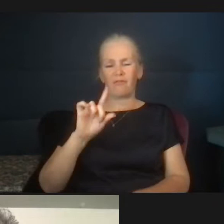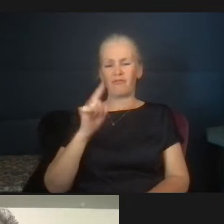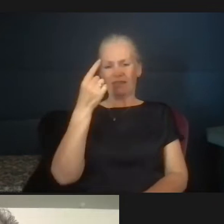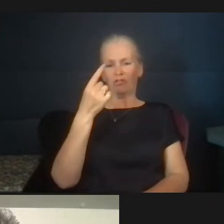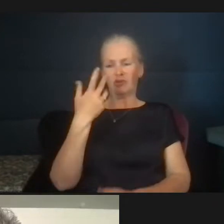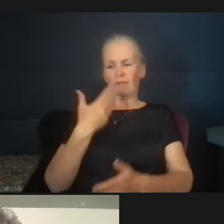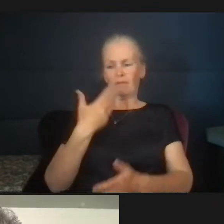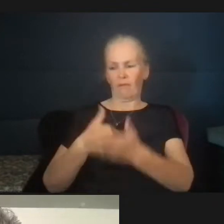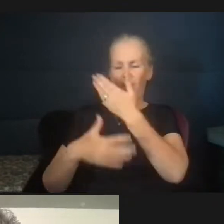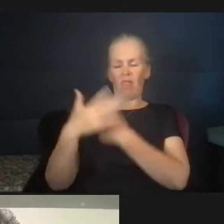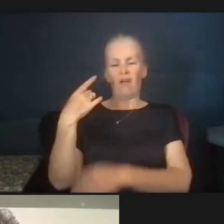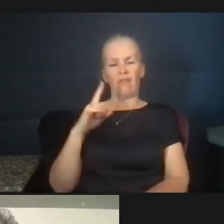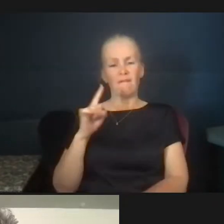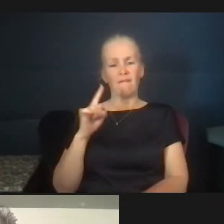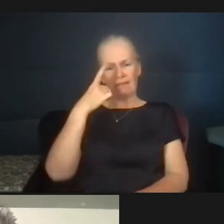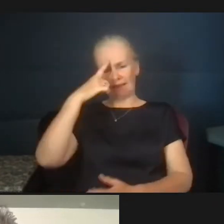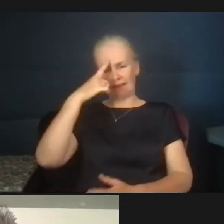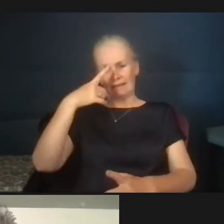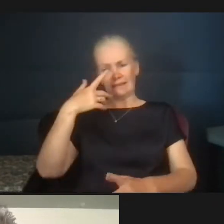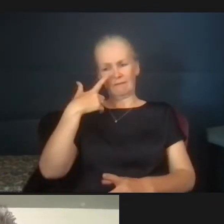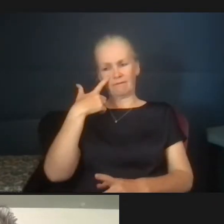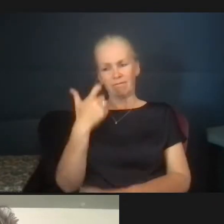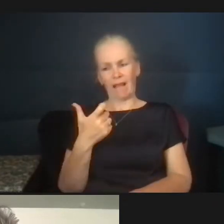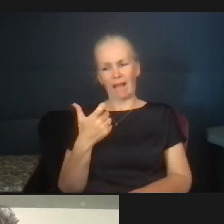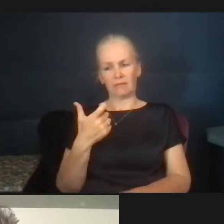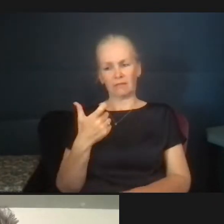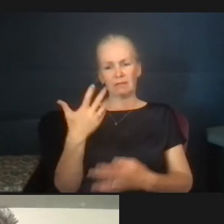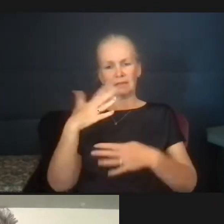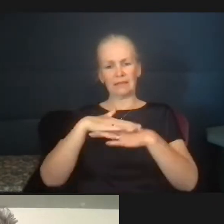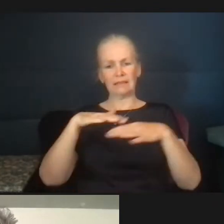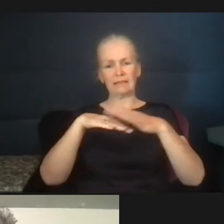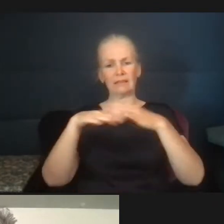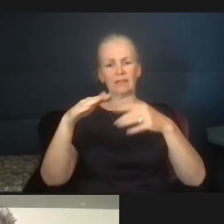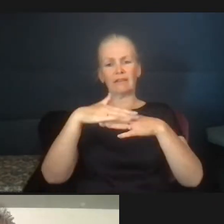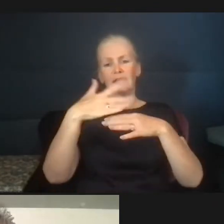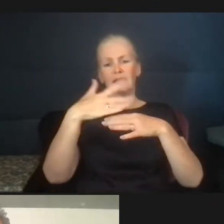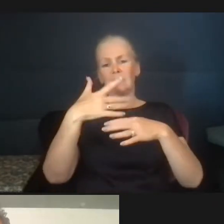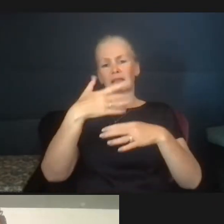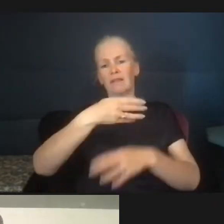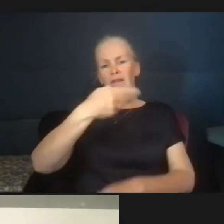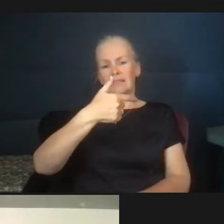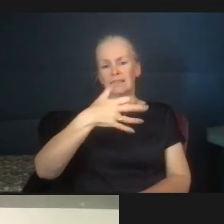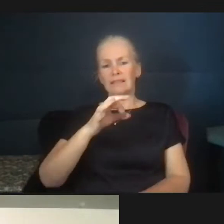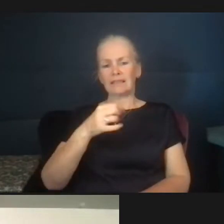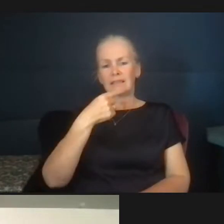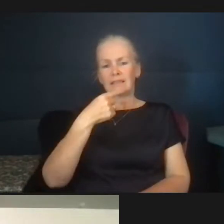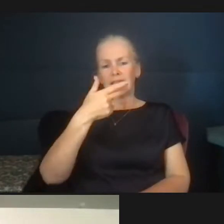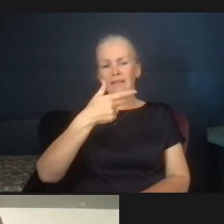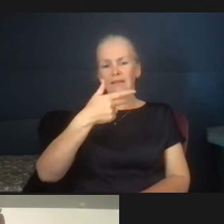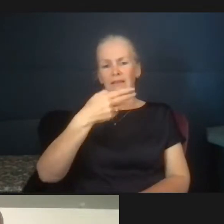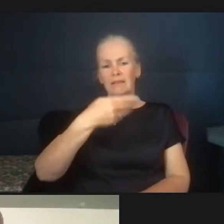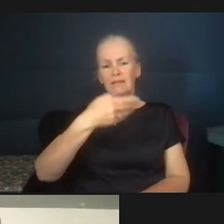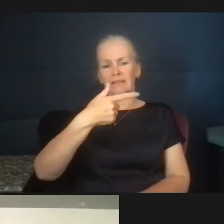further than that. So, in the 1960s, and 70s, they were marked with a confluence of social movements